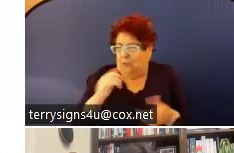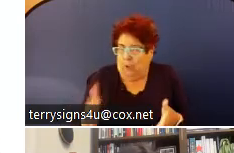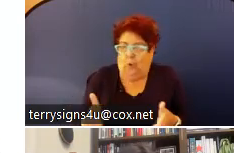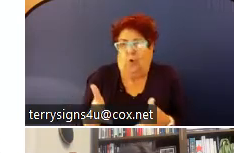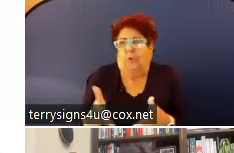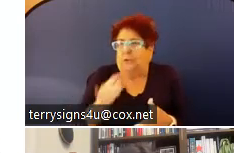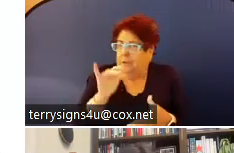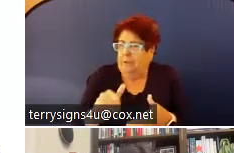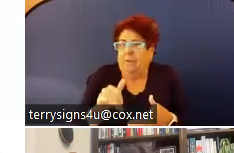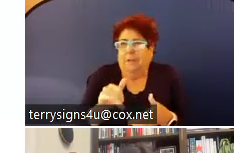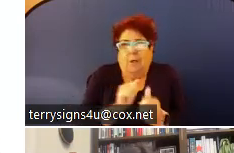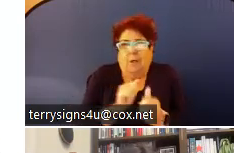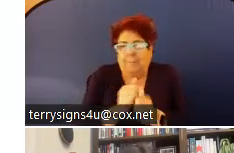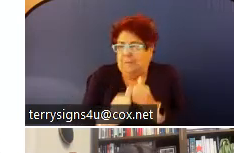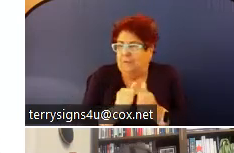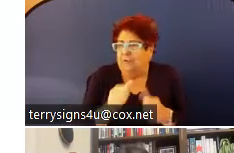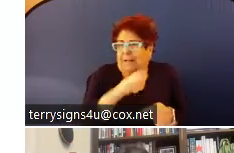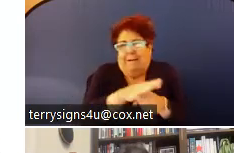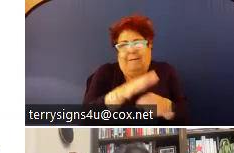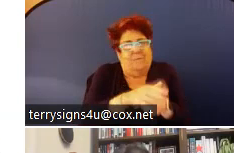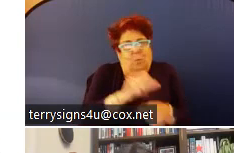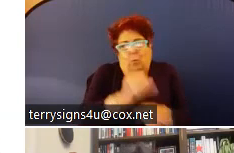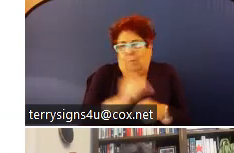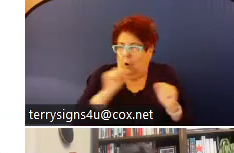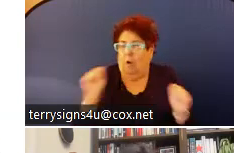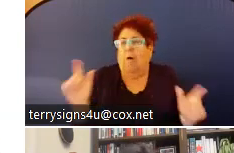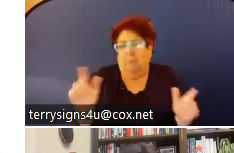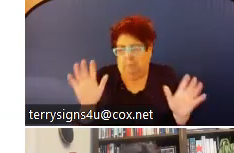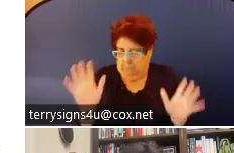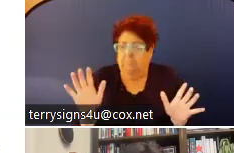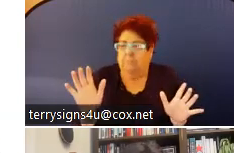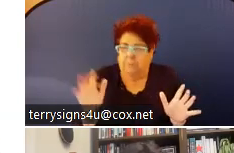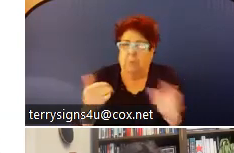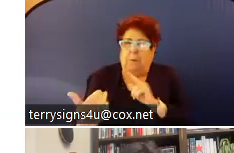There is enough work to go around and reminding us of that is our database